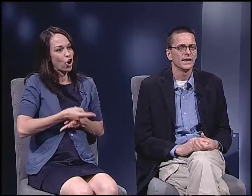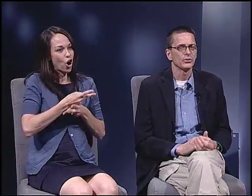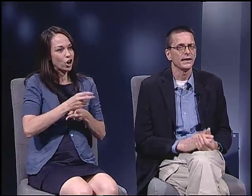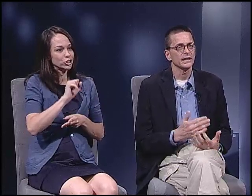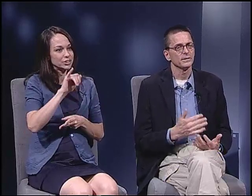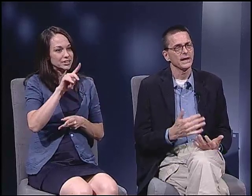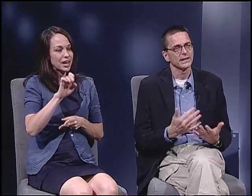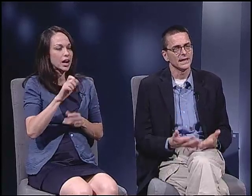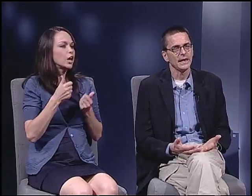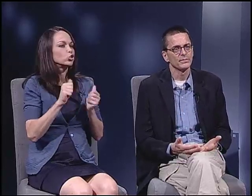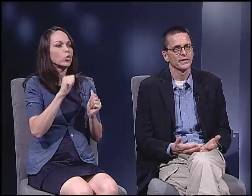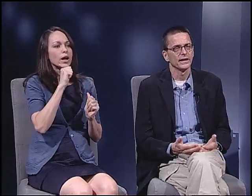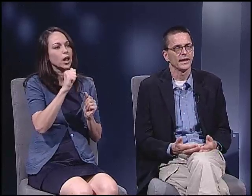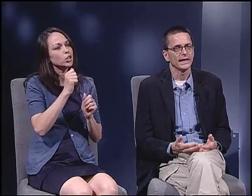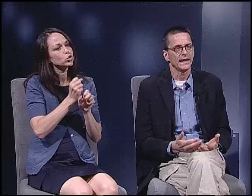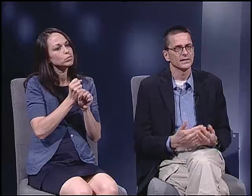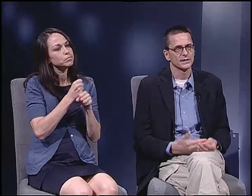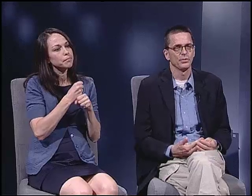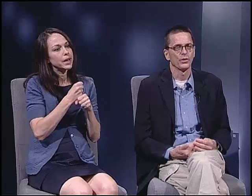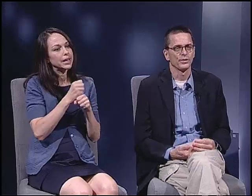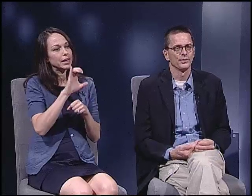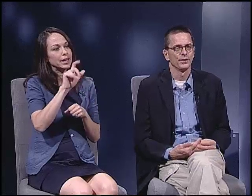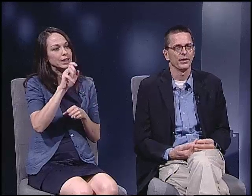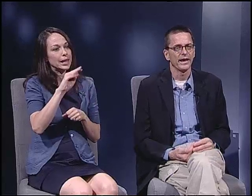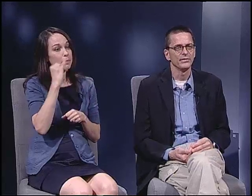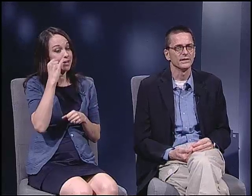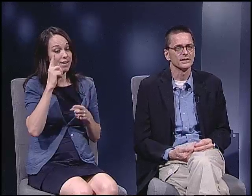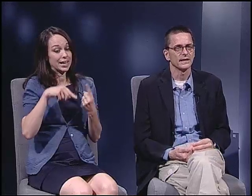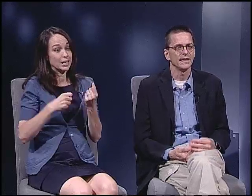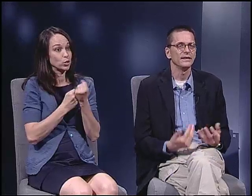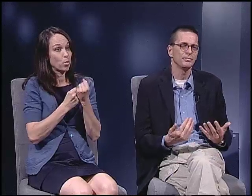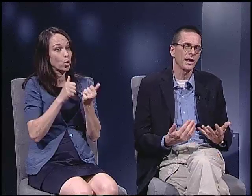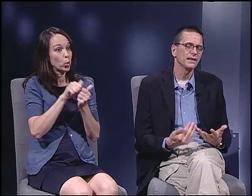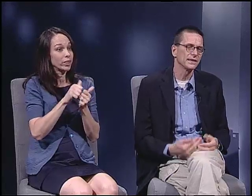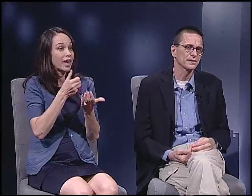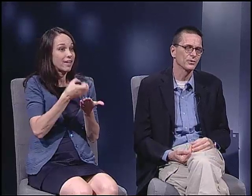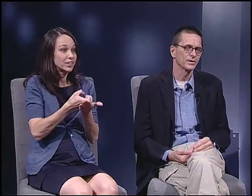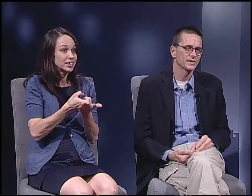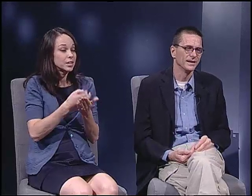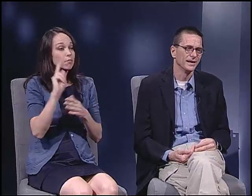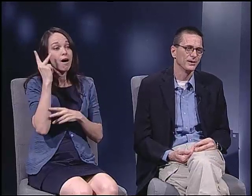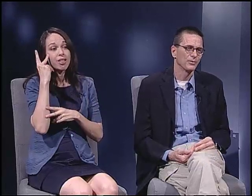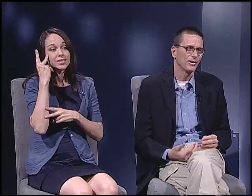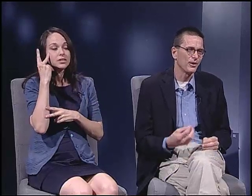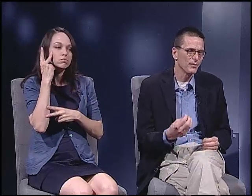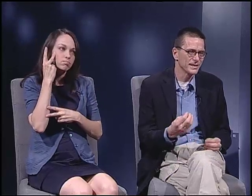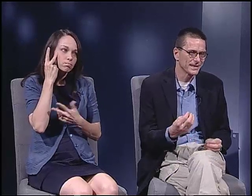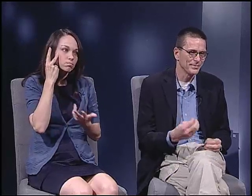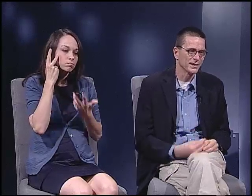I try not to make claims that I can't support with evidence. And in politics of course, were always tempted